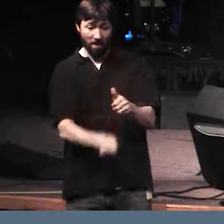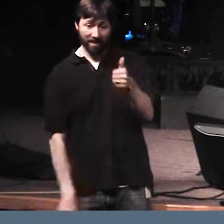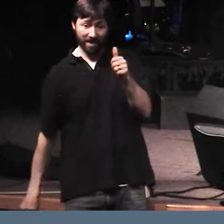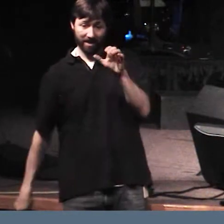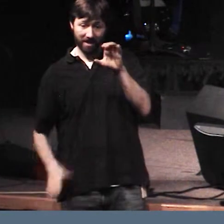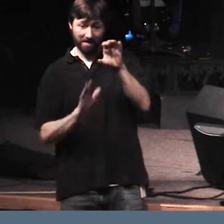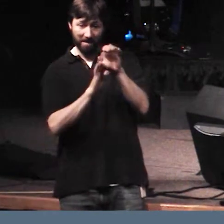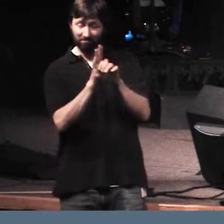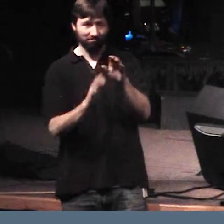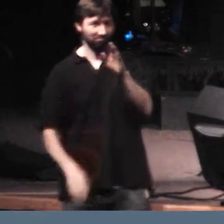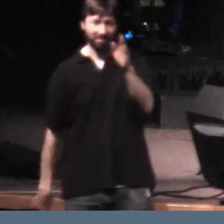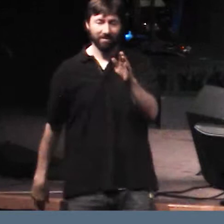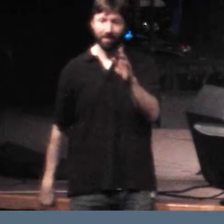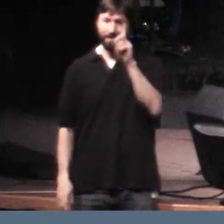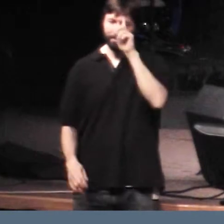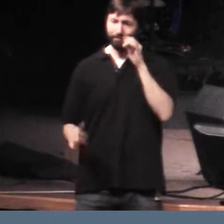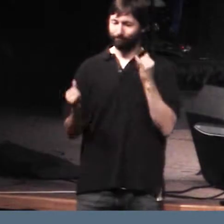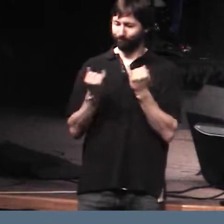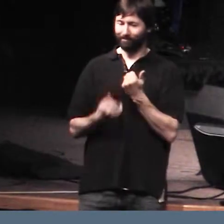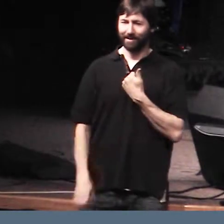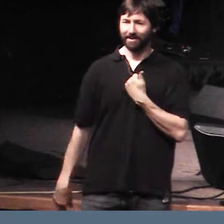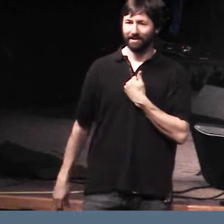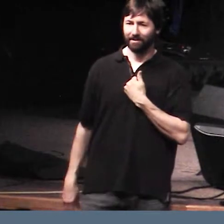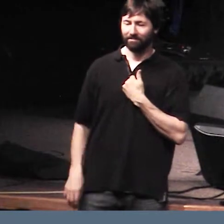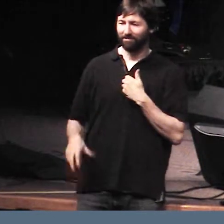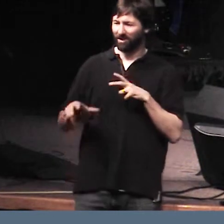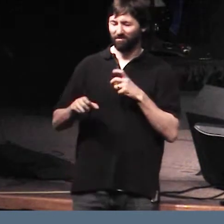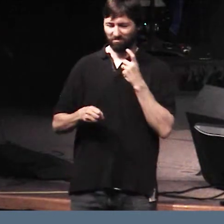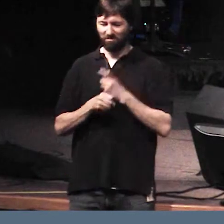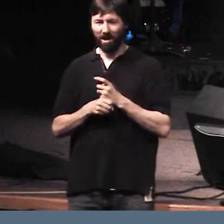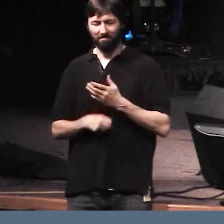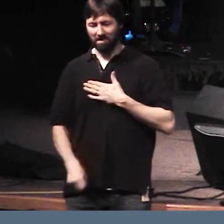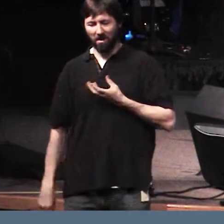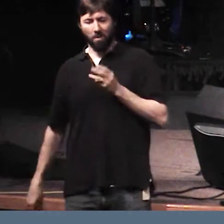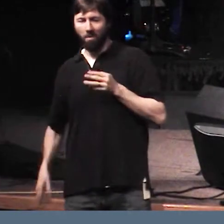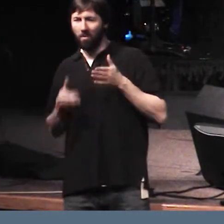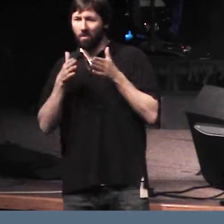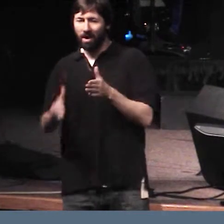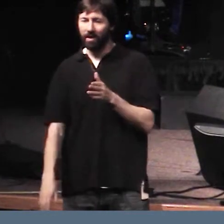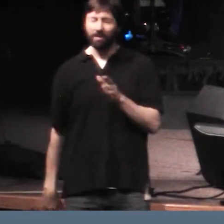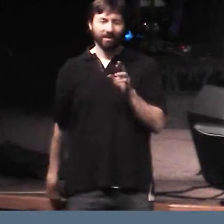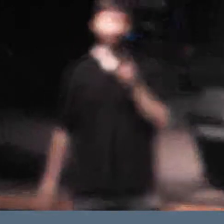They just did what was right in their own eyes It was a time we called it of relative moral-ism